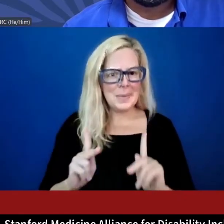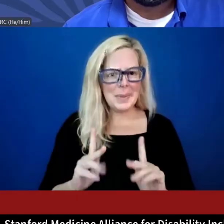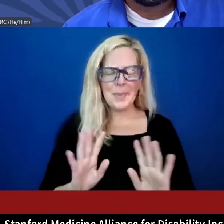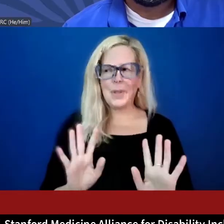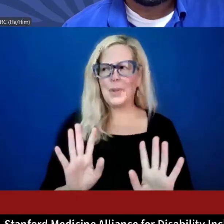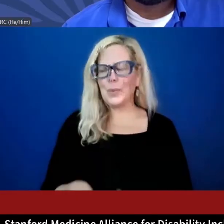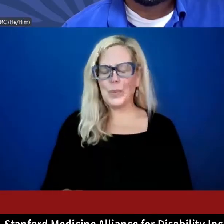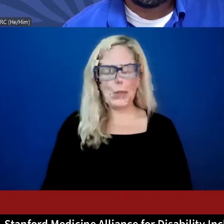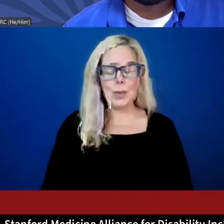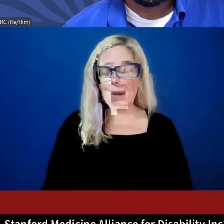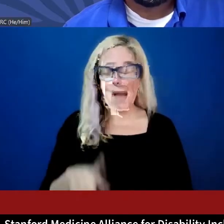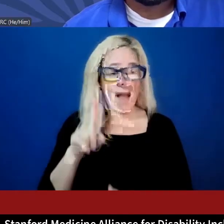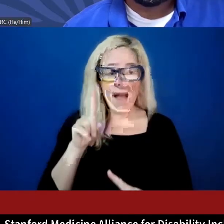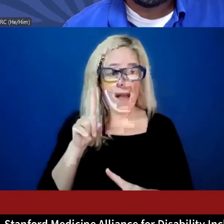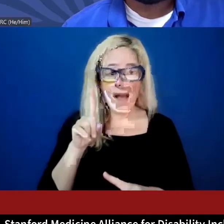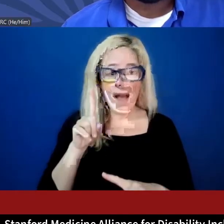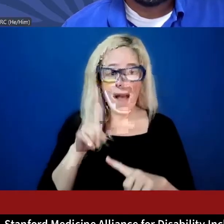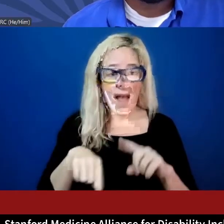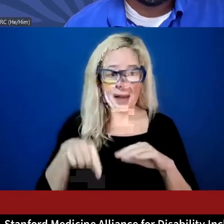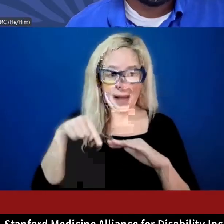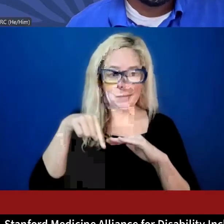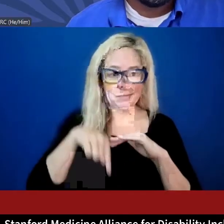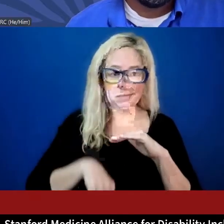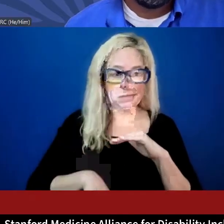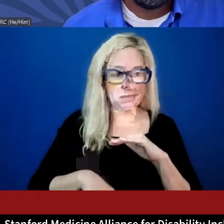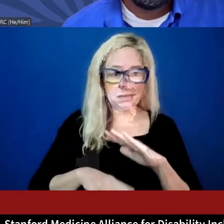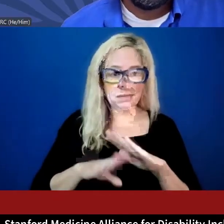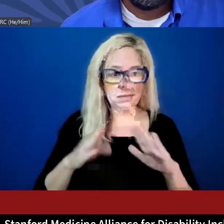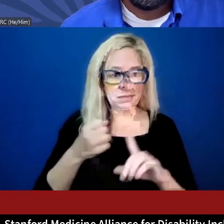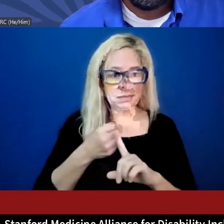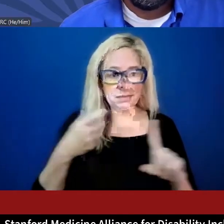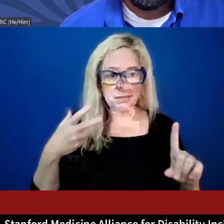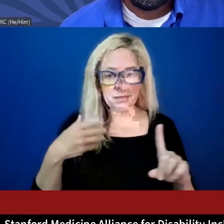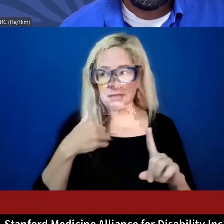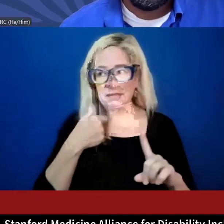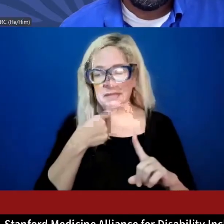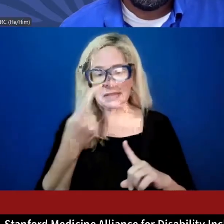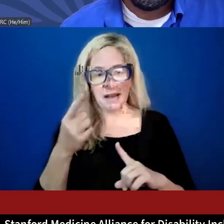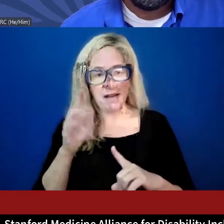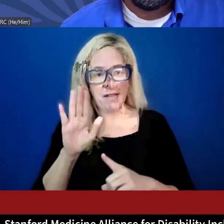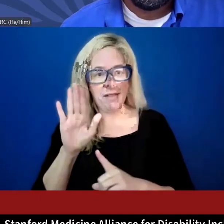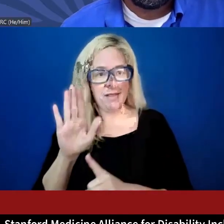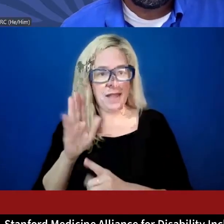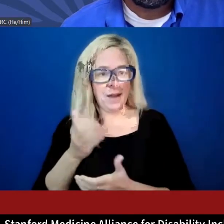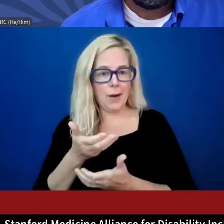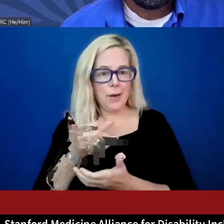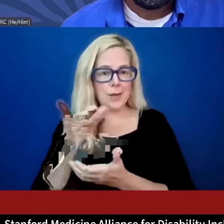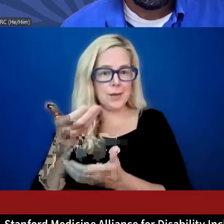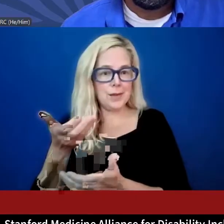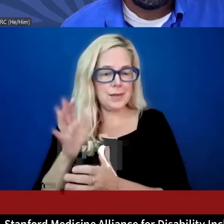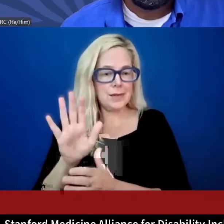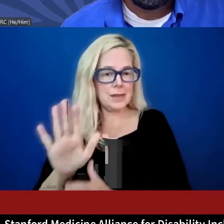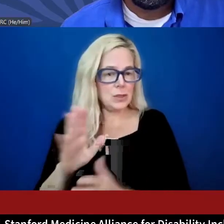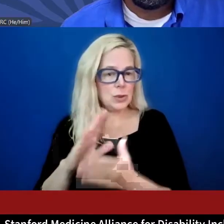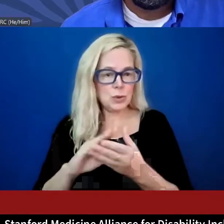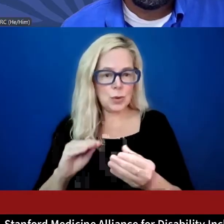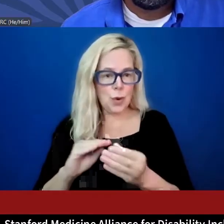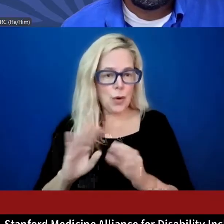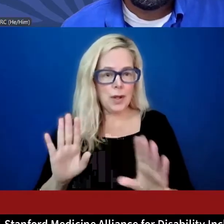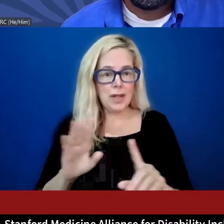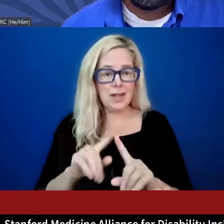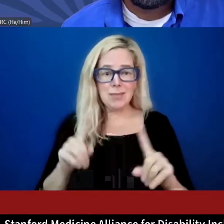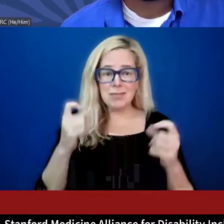can't really go into details beyond telling other people's stories, but um it's dangerous, you know,